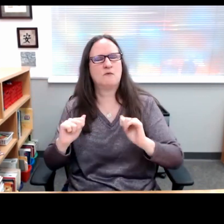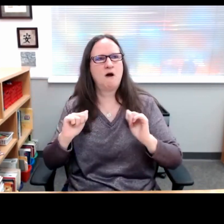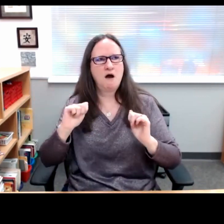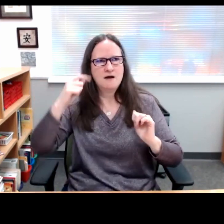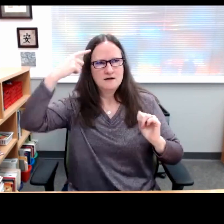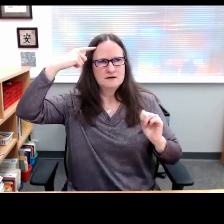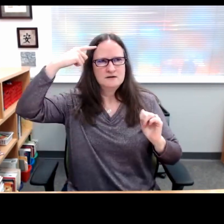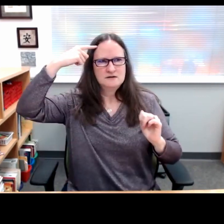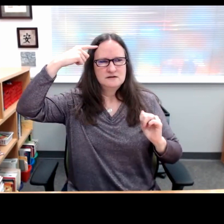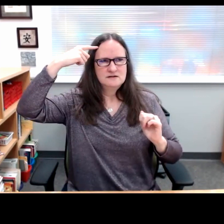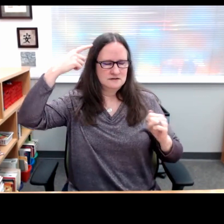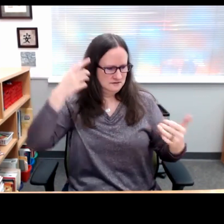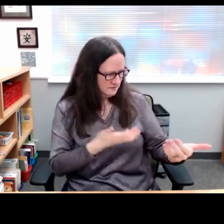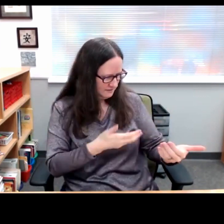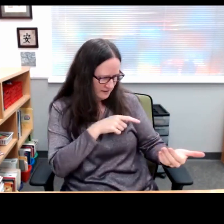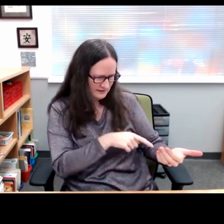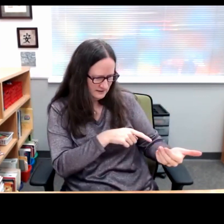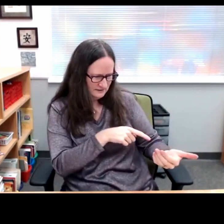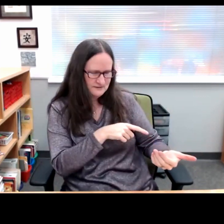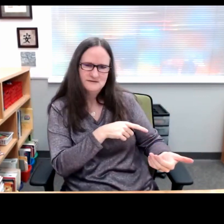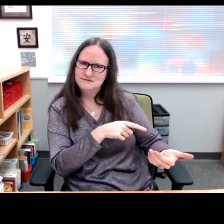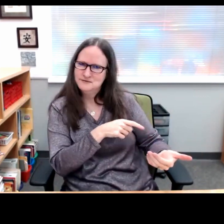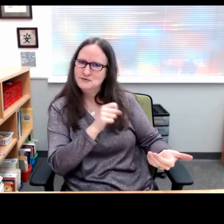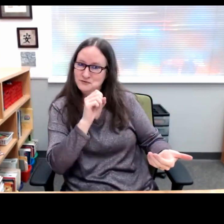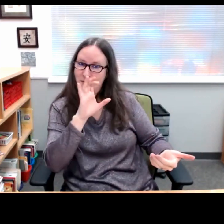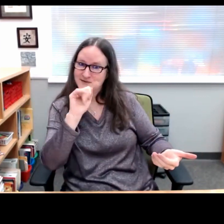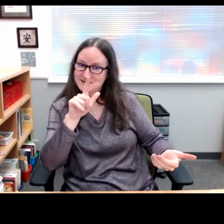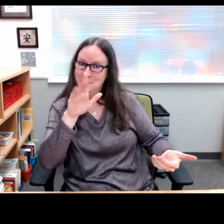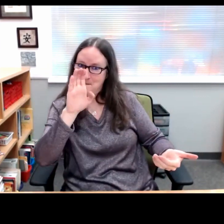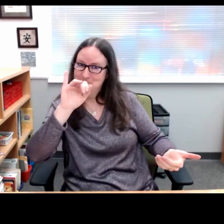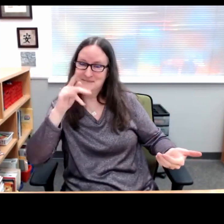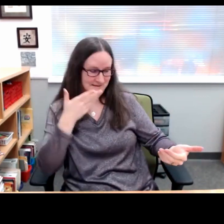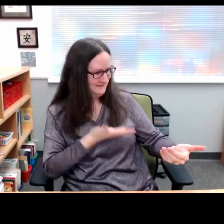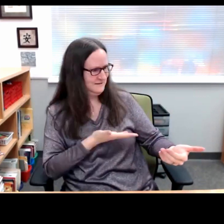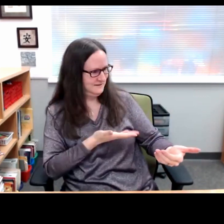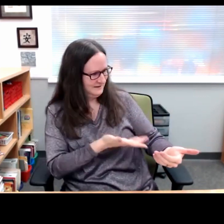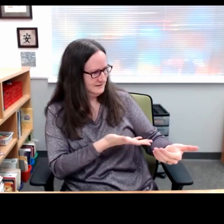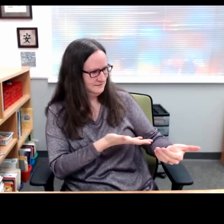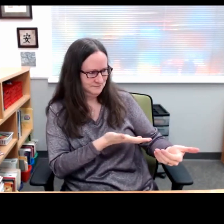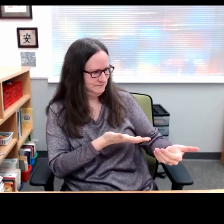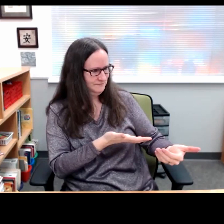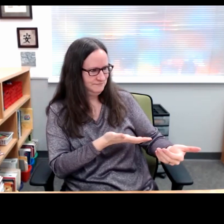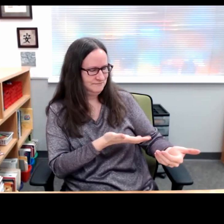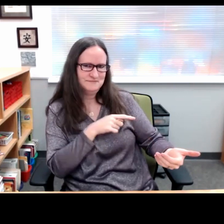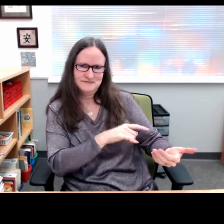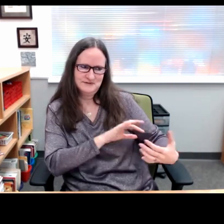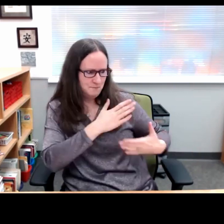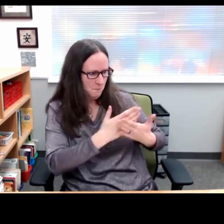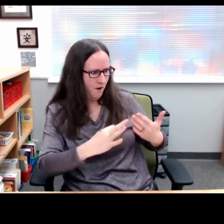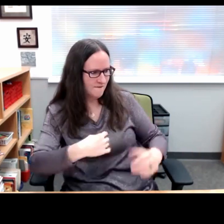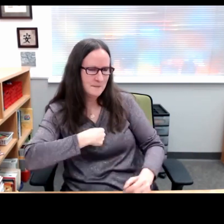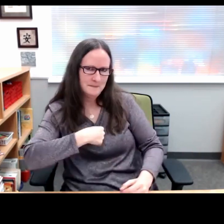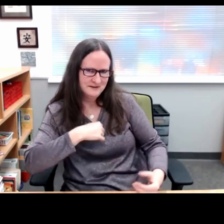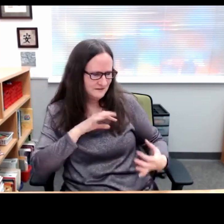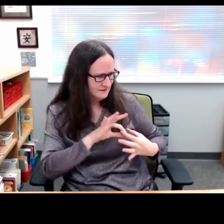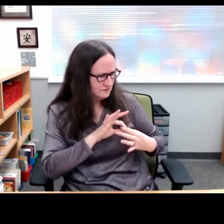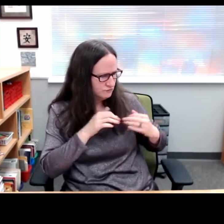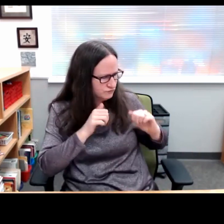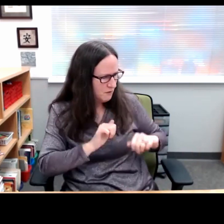running through their minds. And trying to look at this child, which is a social being, and that